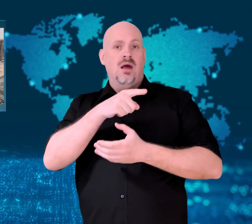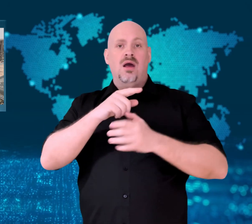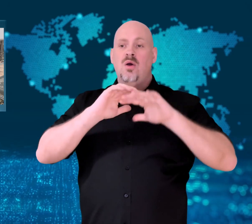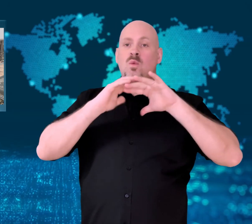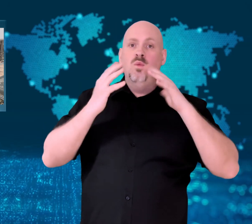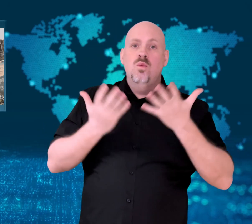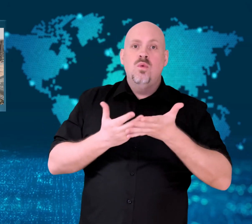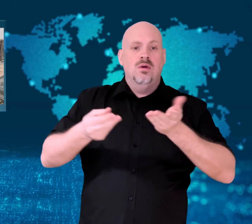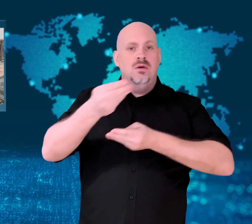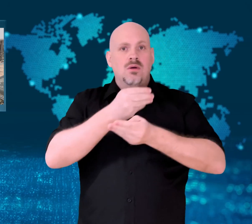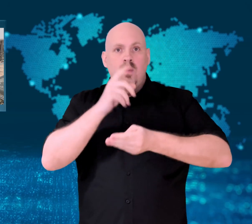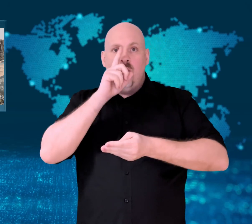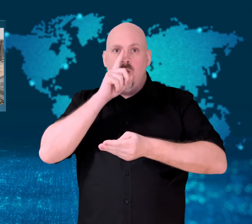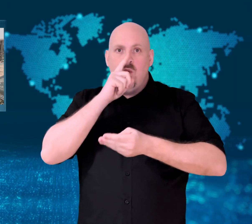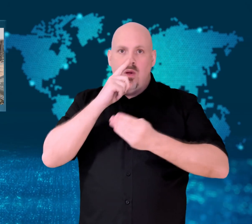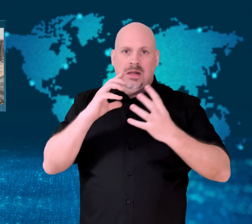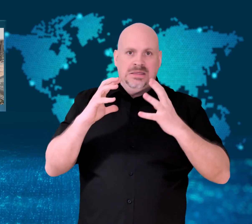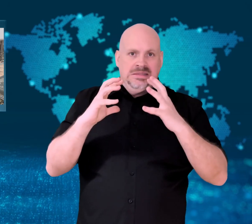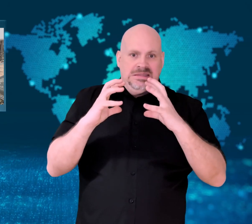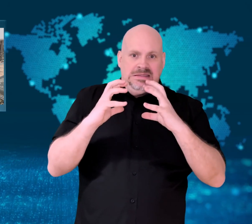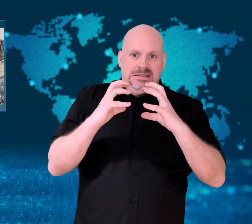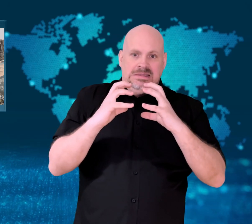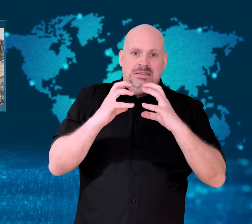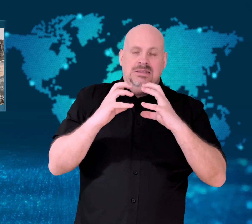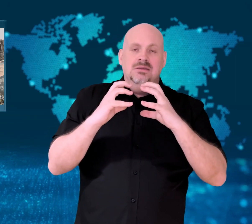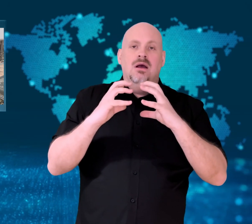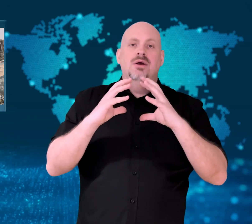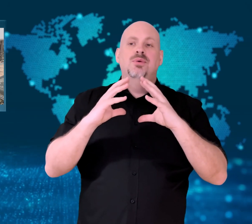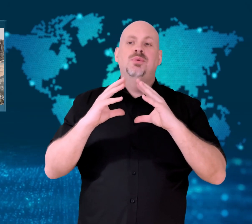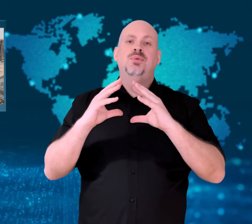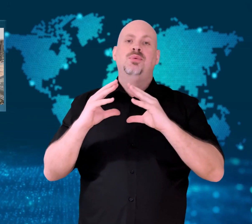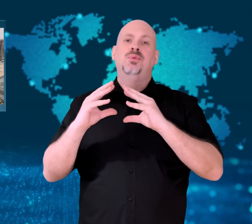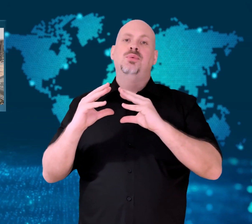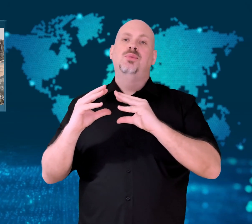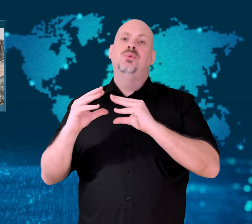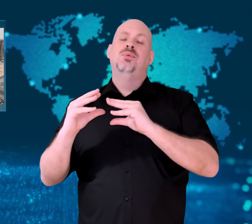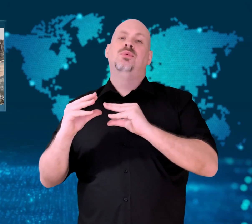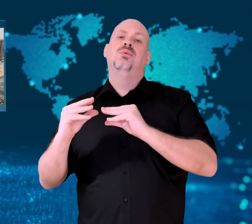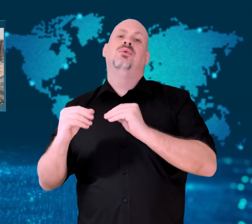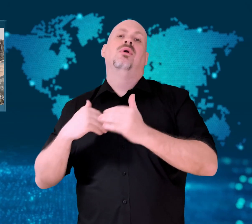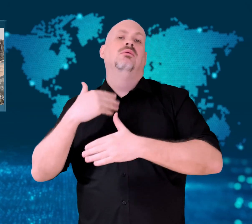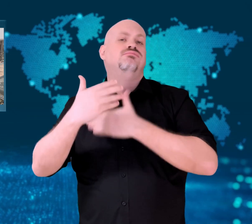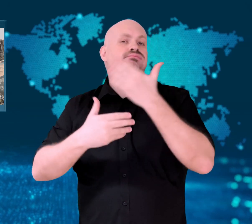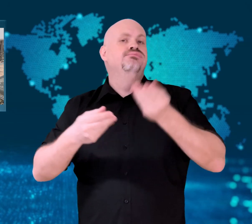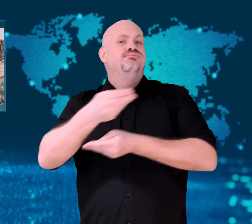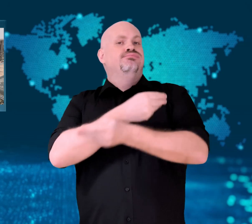the pressure in the oil market may decrease.